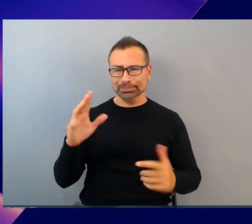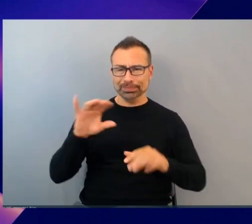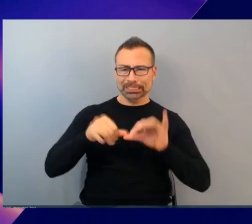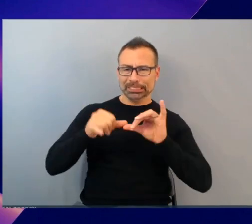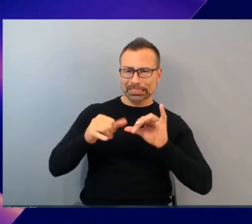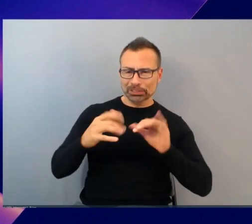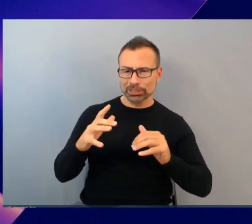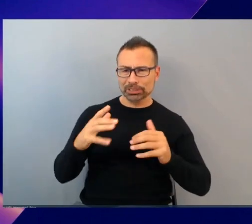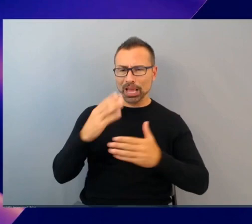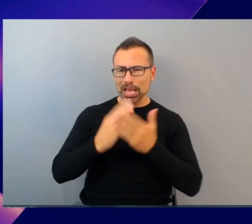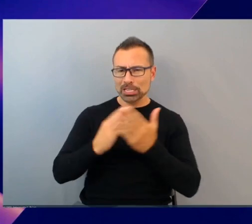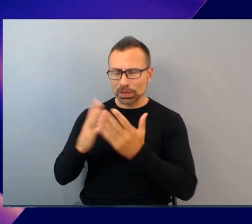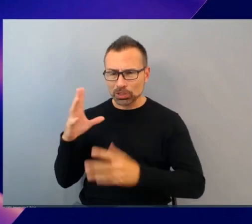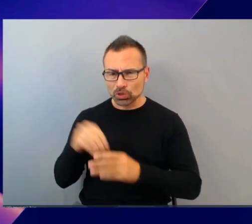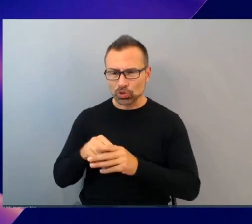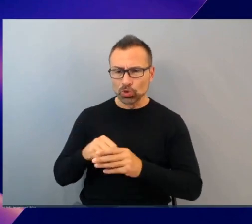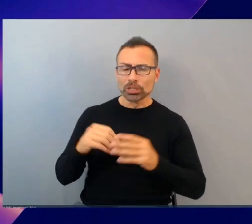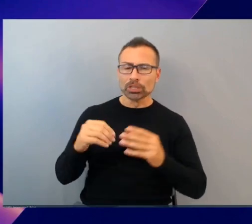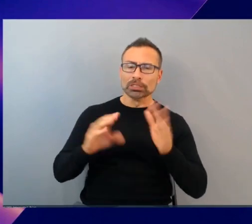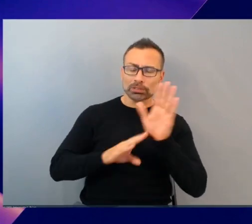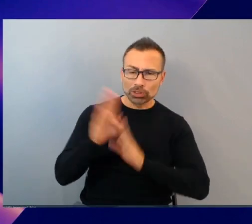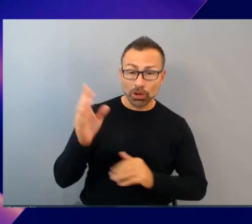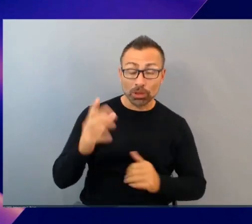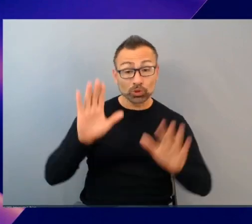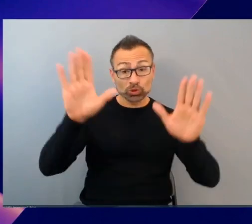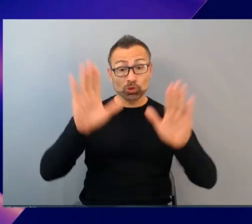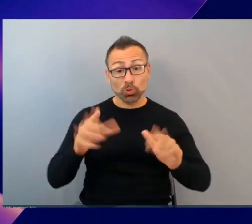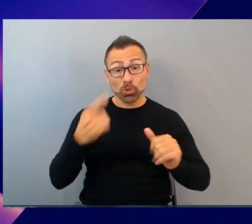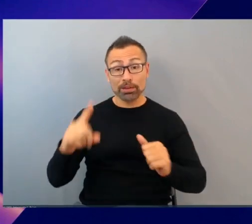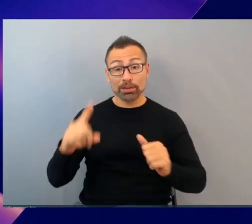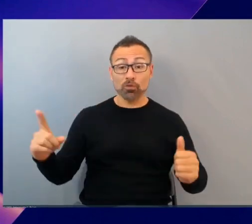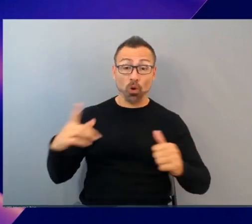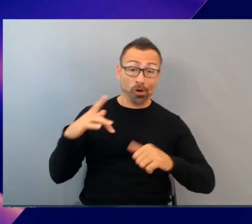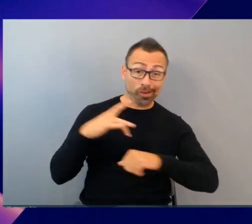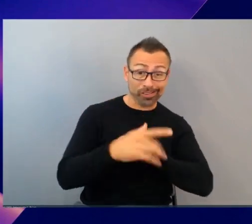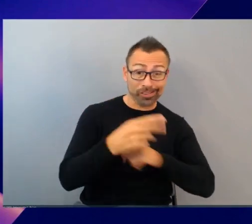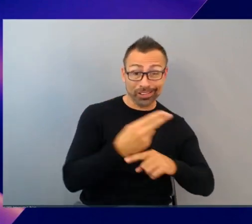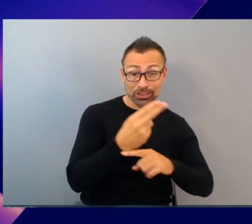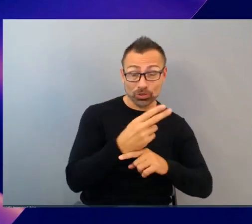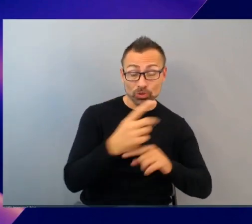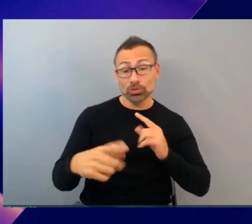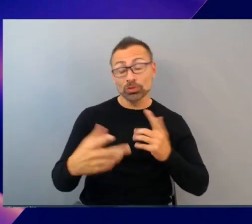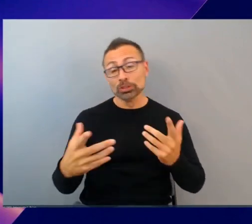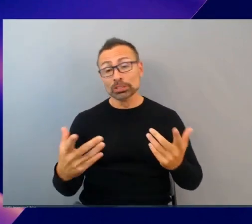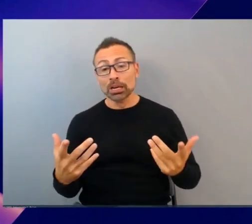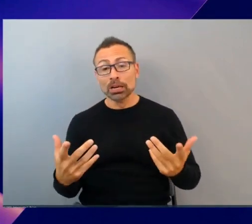scale usage over time, it's great for early-stage startups. [Jillian] Yeah. This is great for, you know, your later-stage startups,